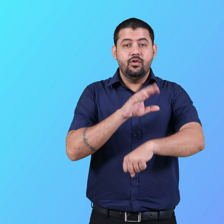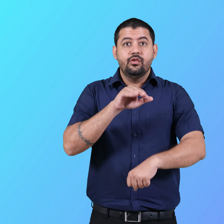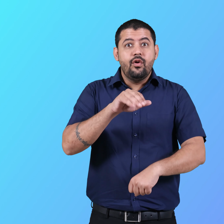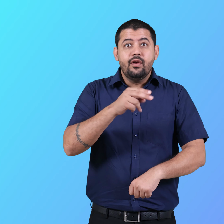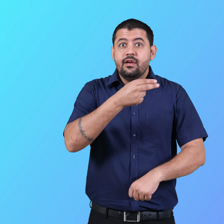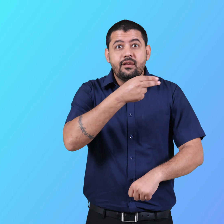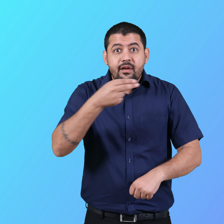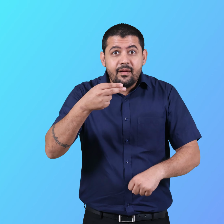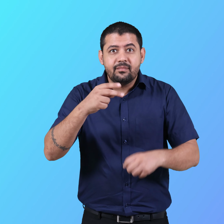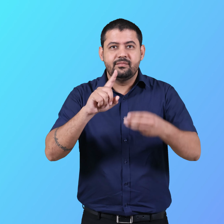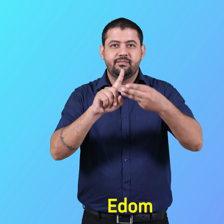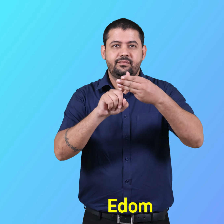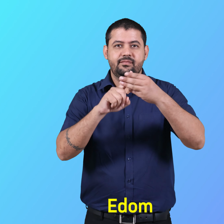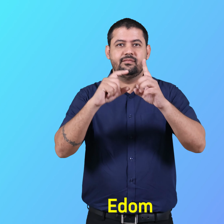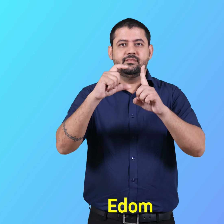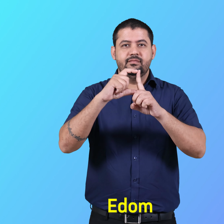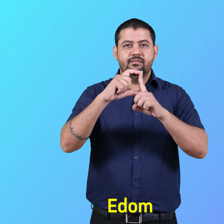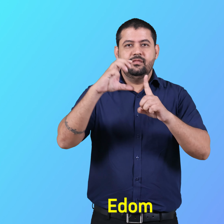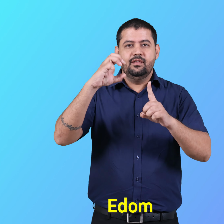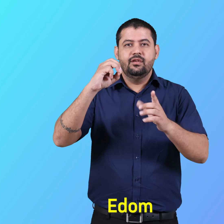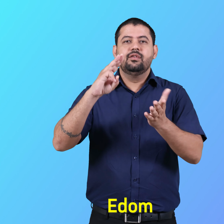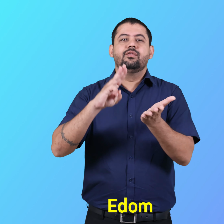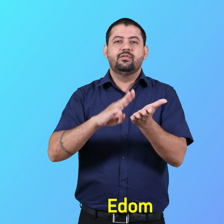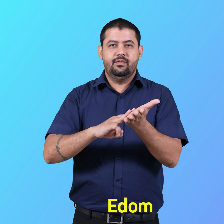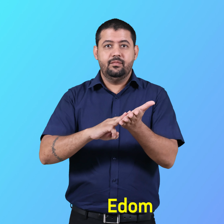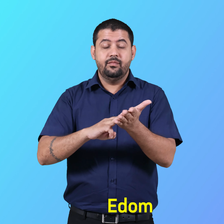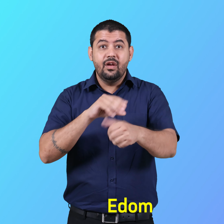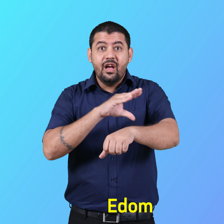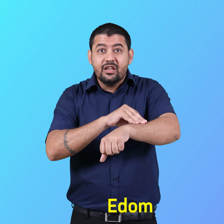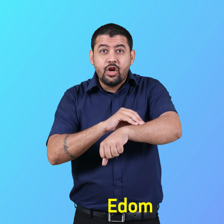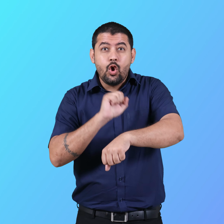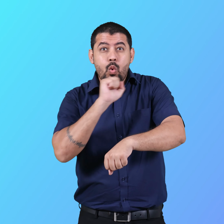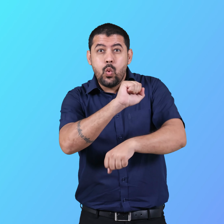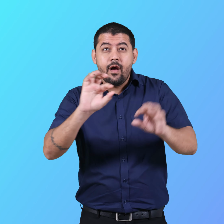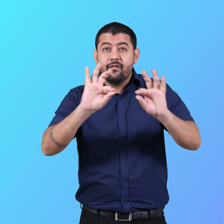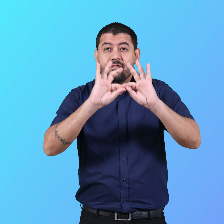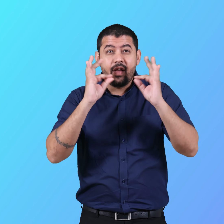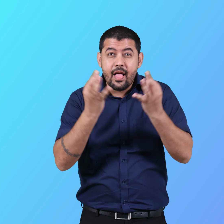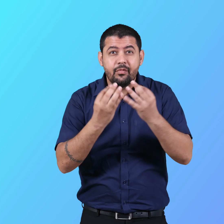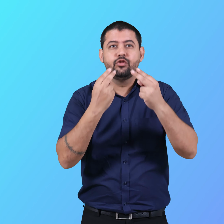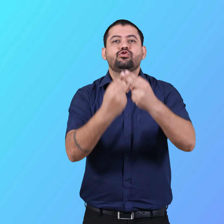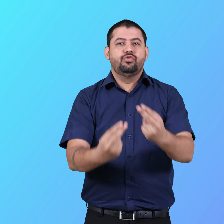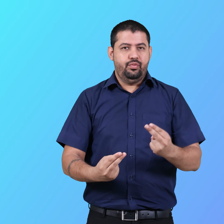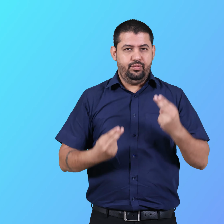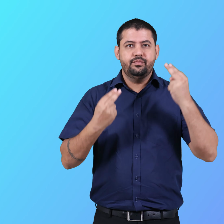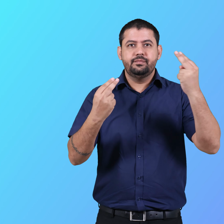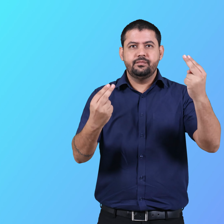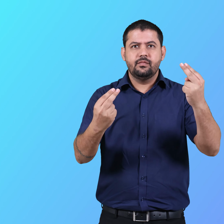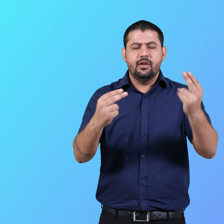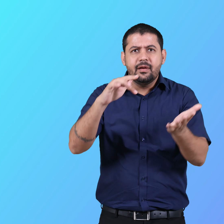This is the record of Esau, also known as Edom.